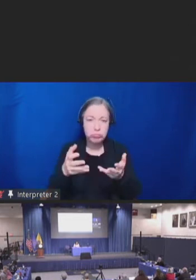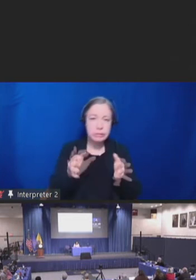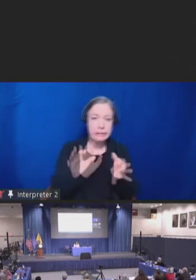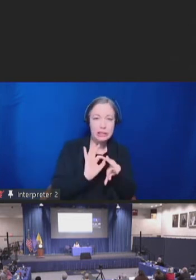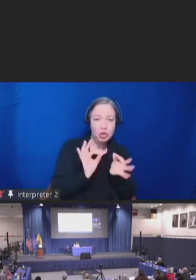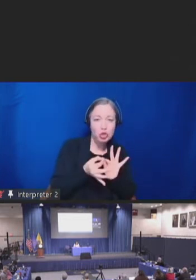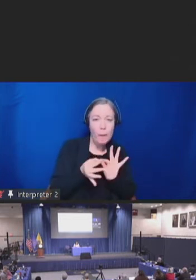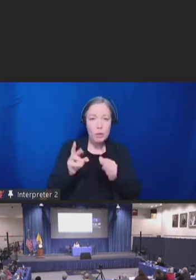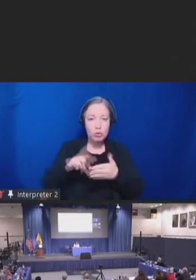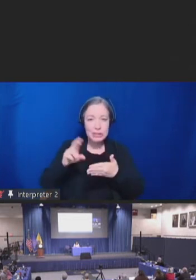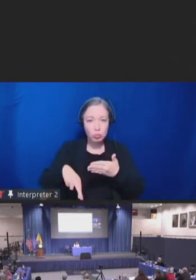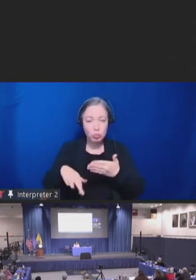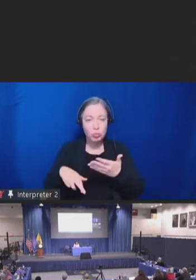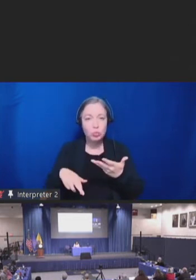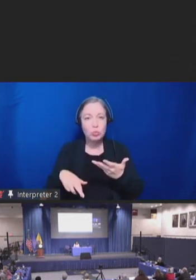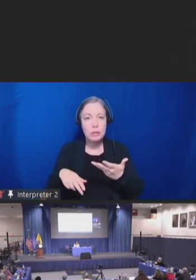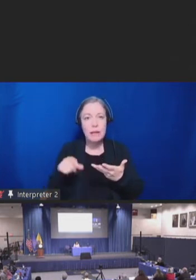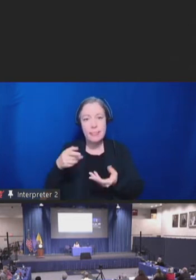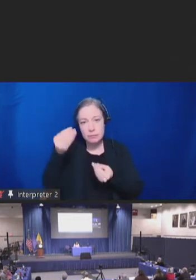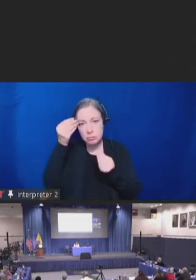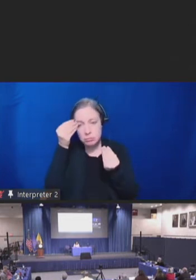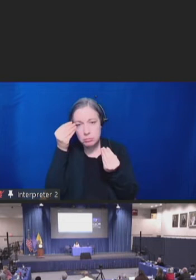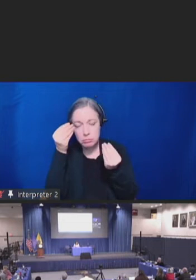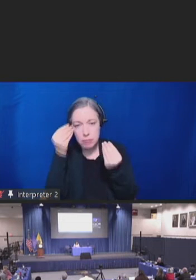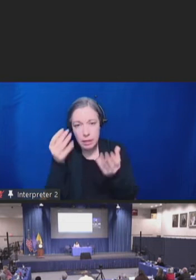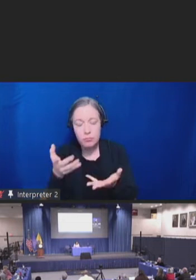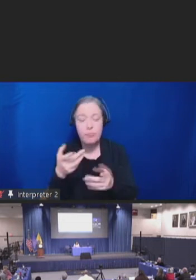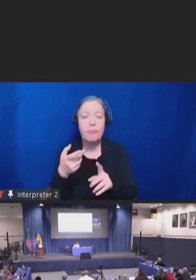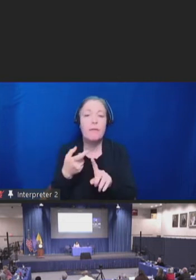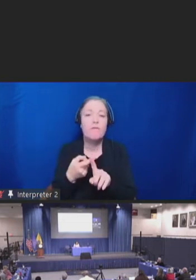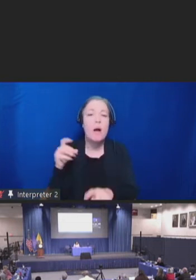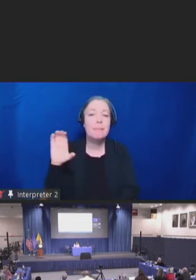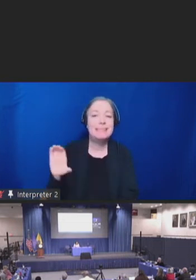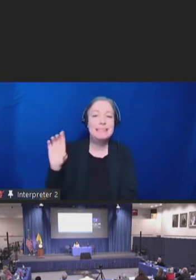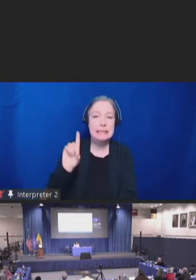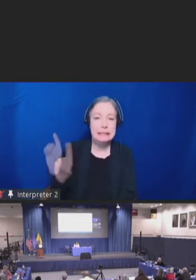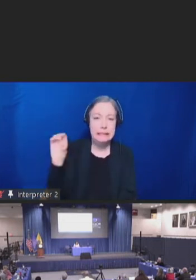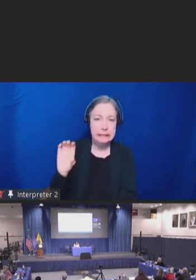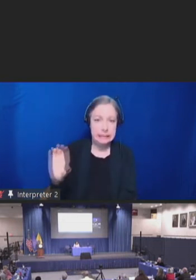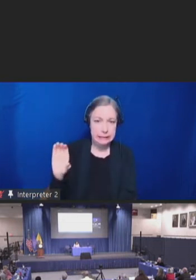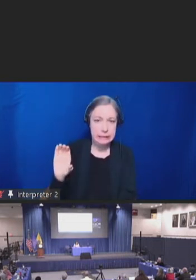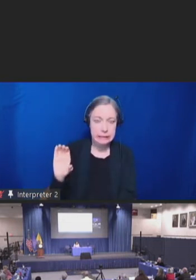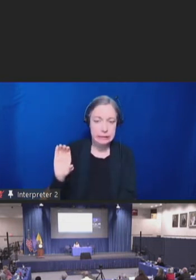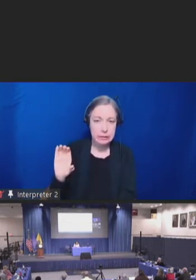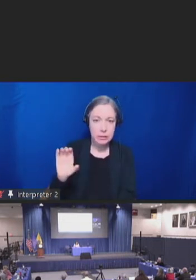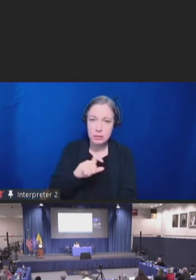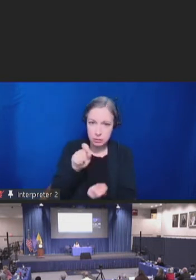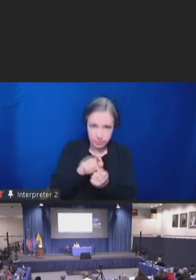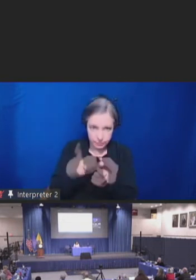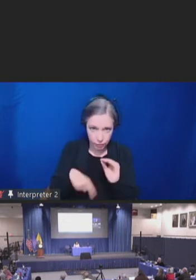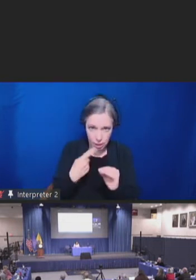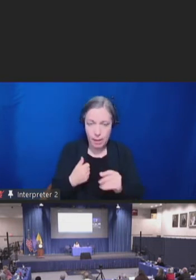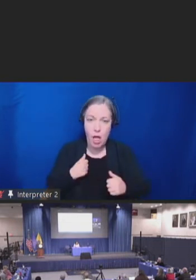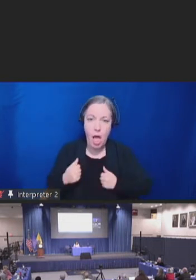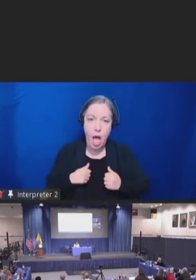So, this is data provided from the CDC on asthma prevalence in kids less than 18 years of age. This is based on survey.